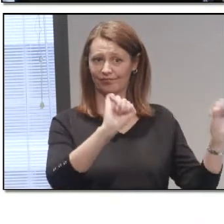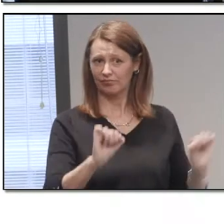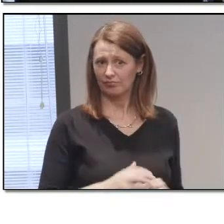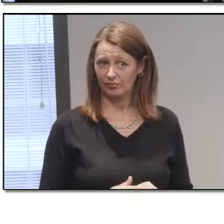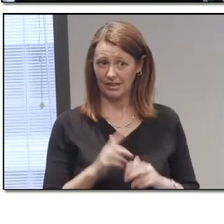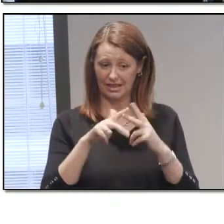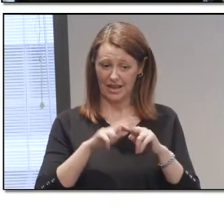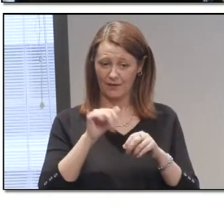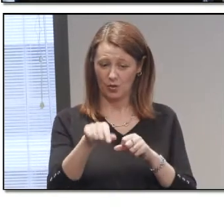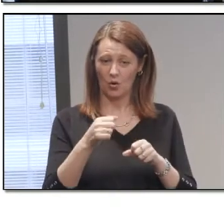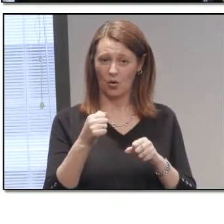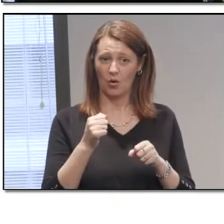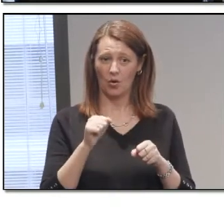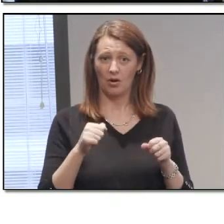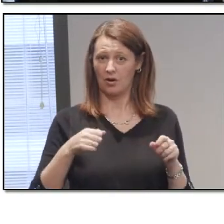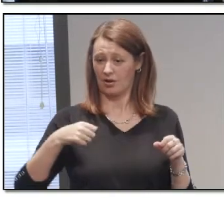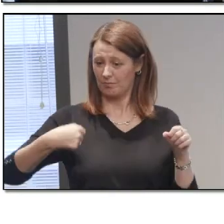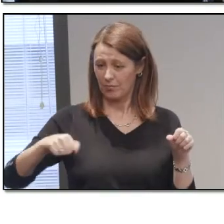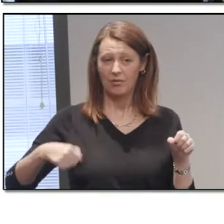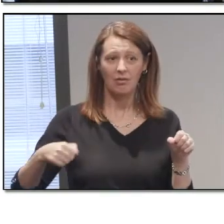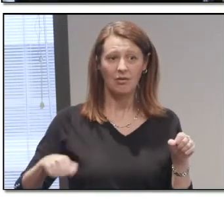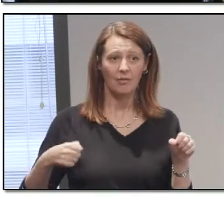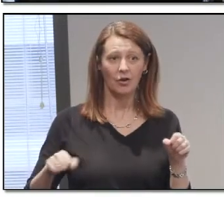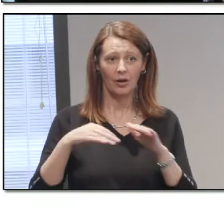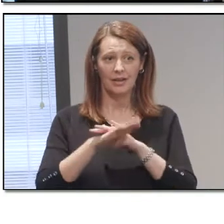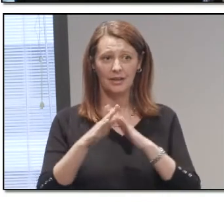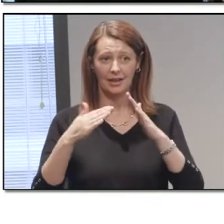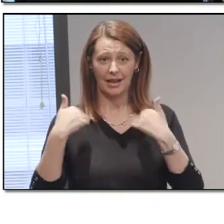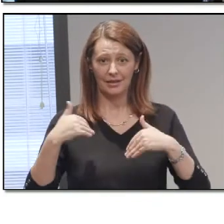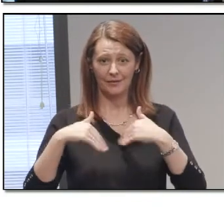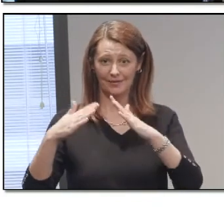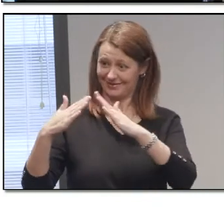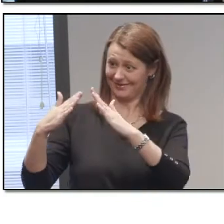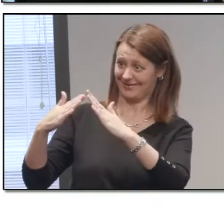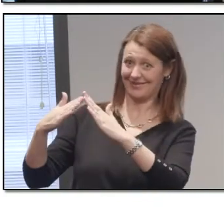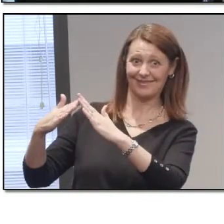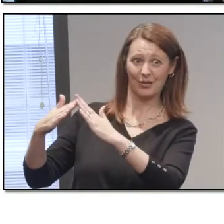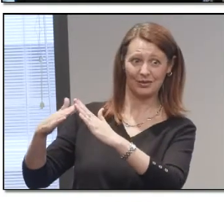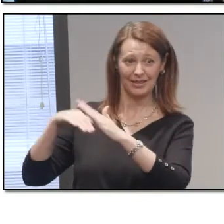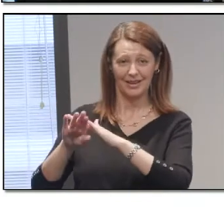actually maintaining your motorbike in your living room there are probably some chemicals that you're